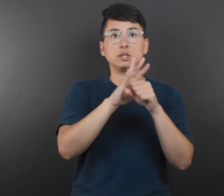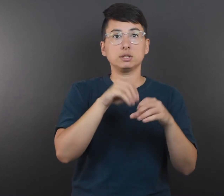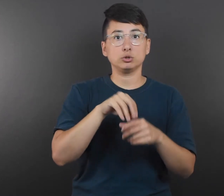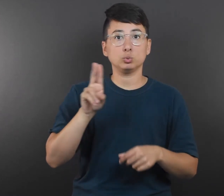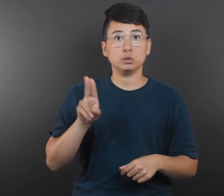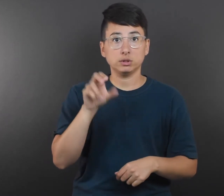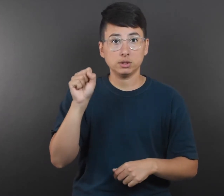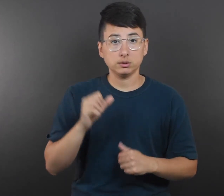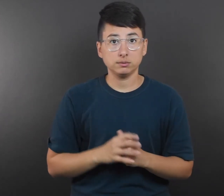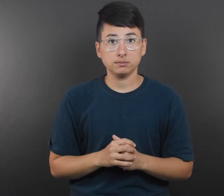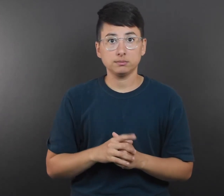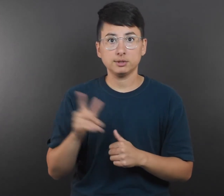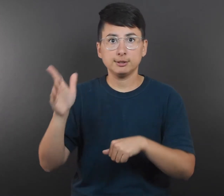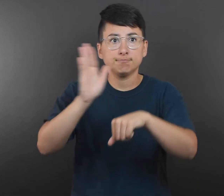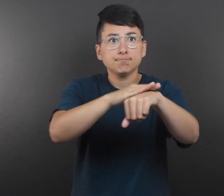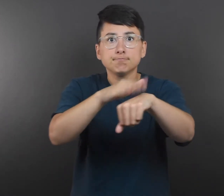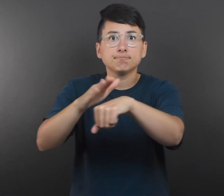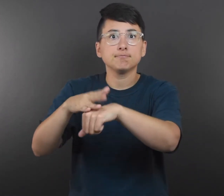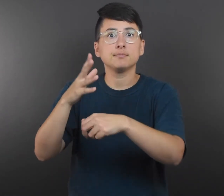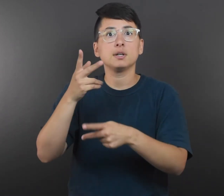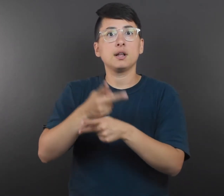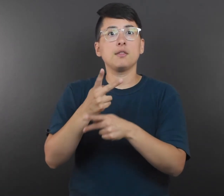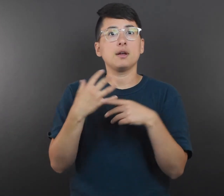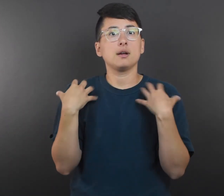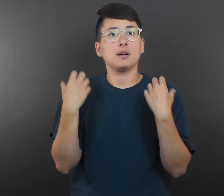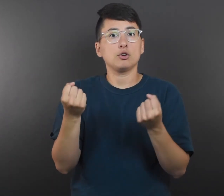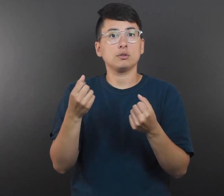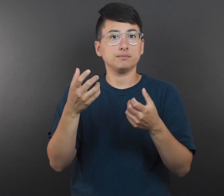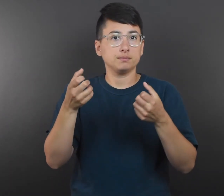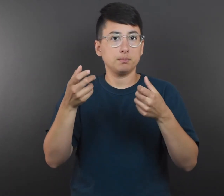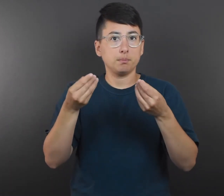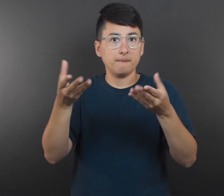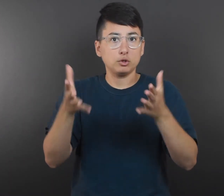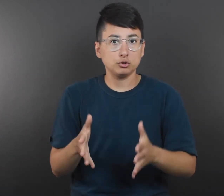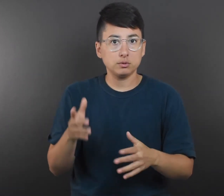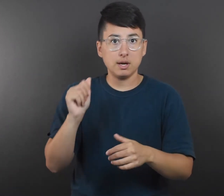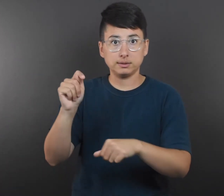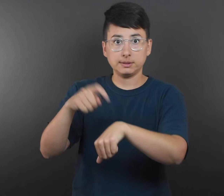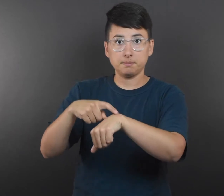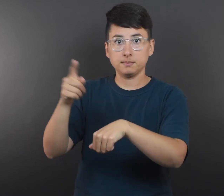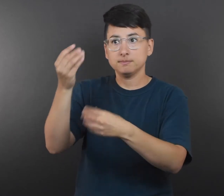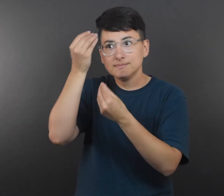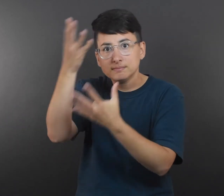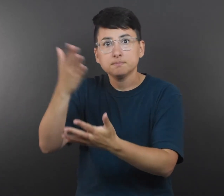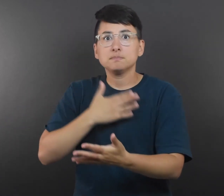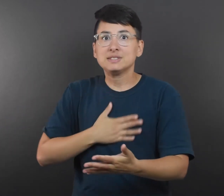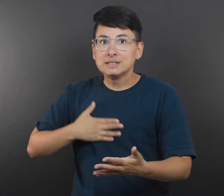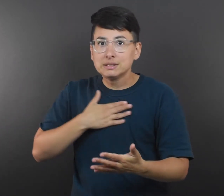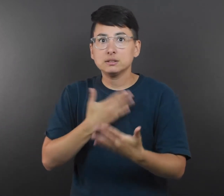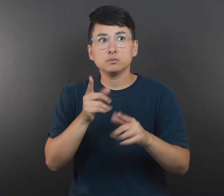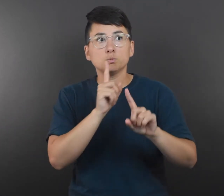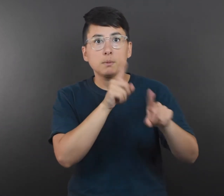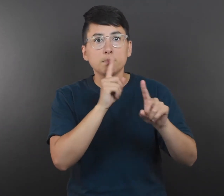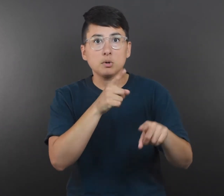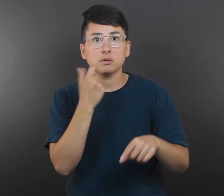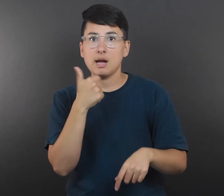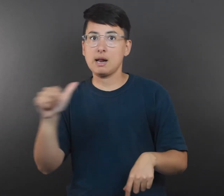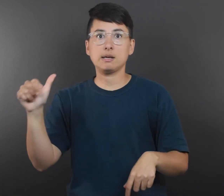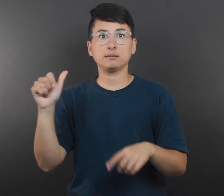time, asking them to report any recent instances of hepatitis of unknown cause in children.